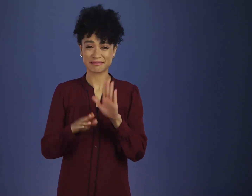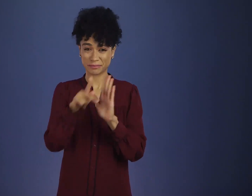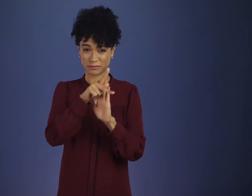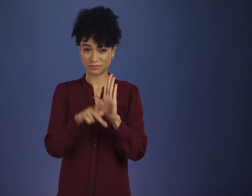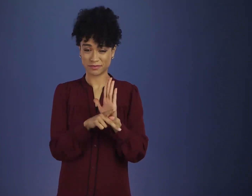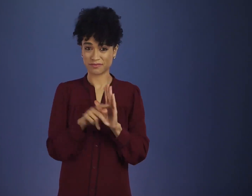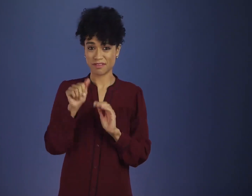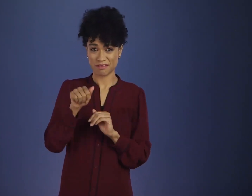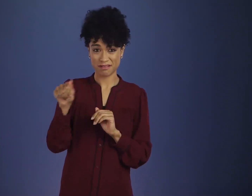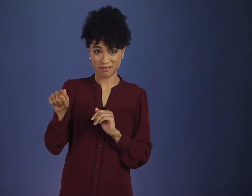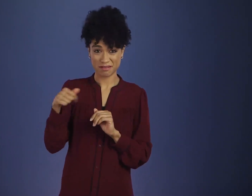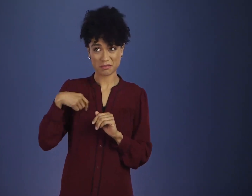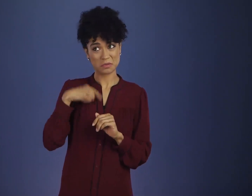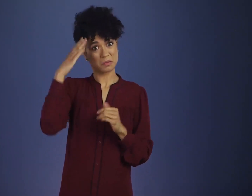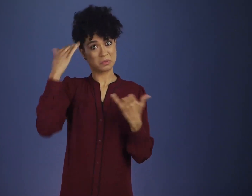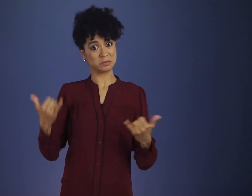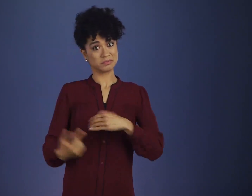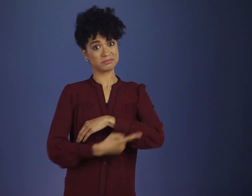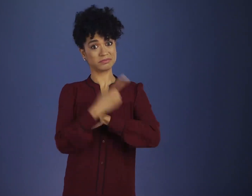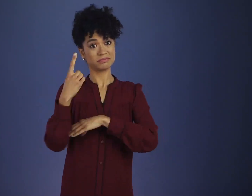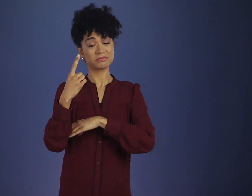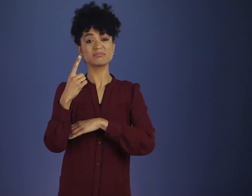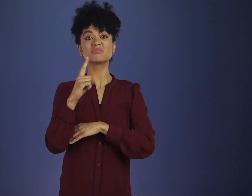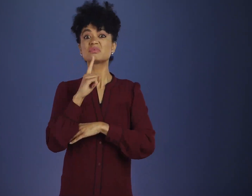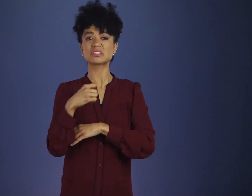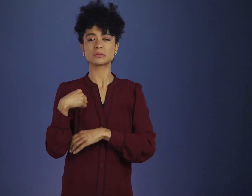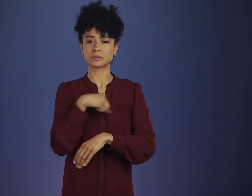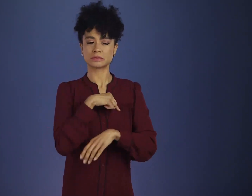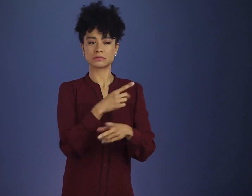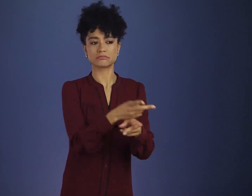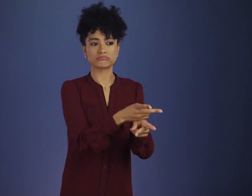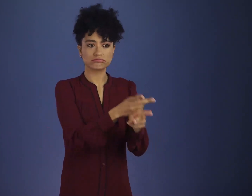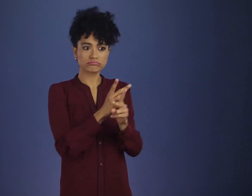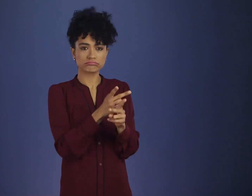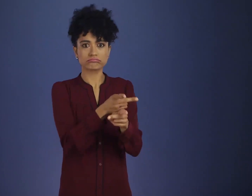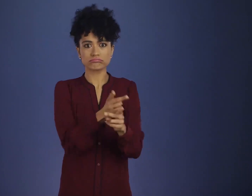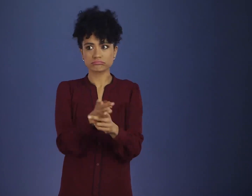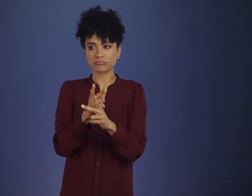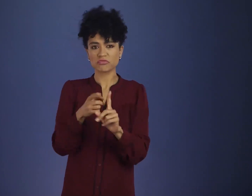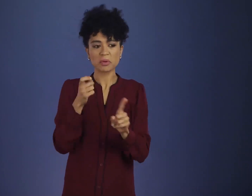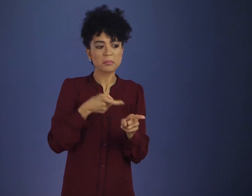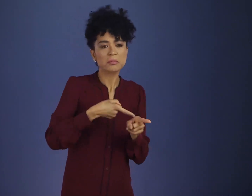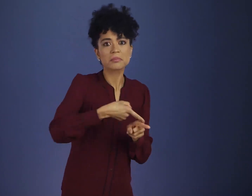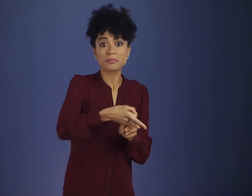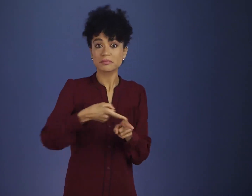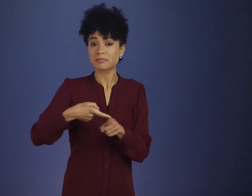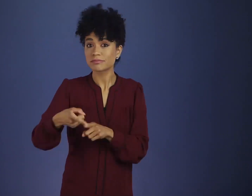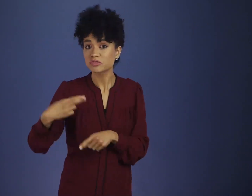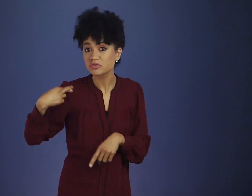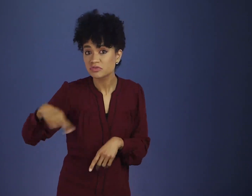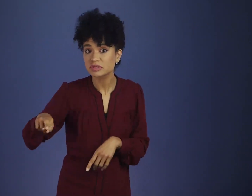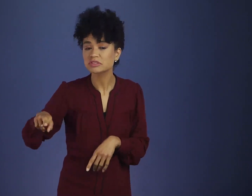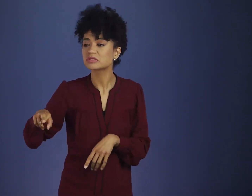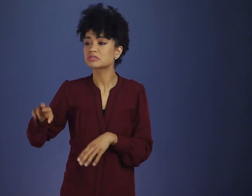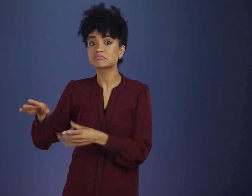The basic principles of A.A., as they are known today, were borrowed mainly from the fields of religion and medicine,